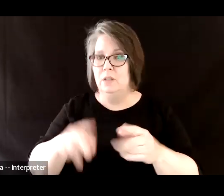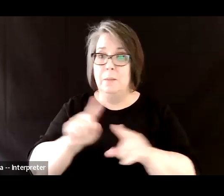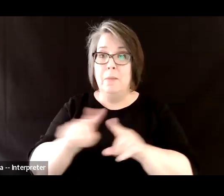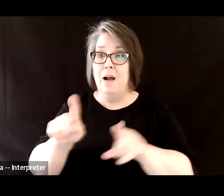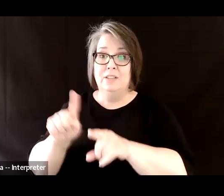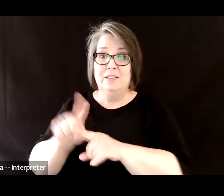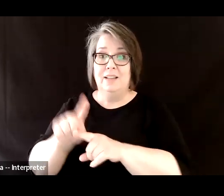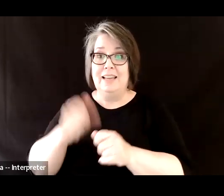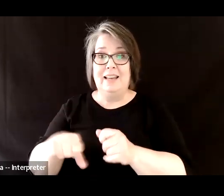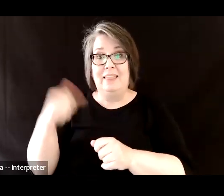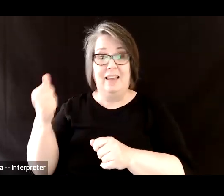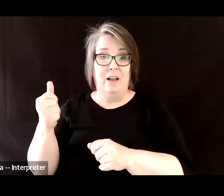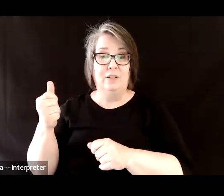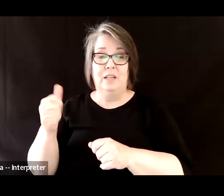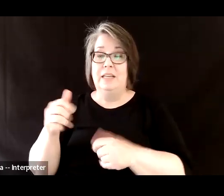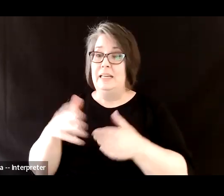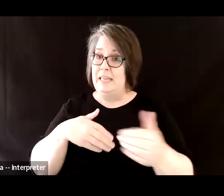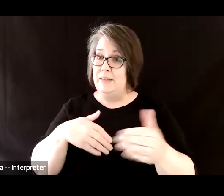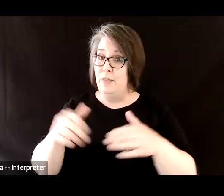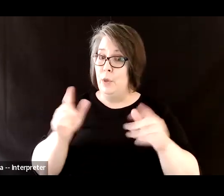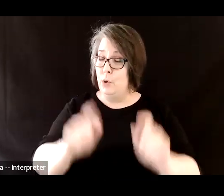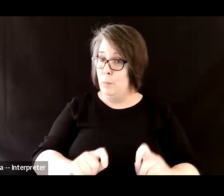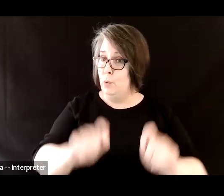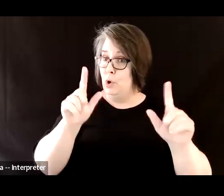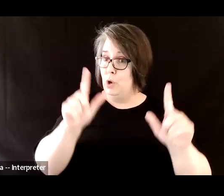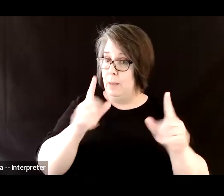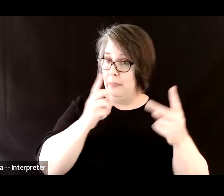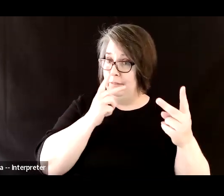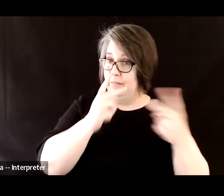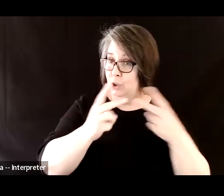we are putting up on the screen, even though you're putting up the visual results of the poll,